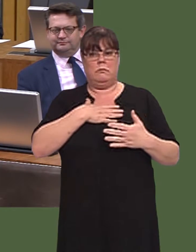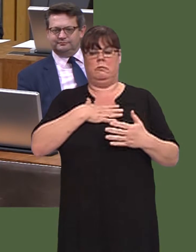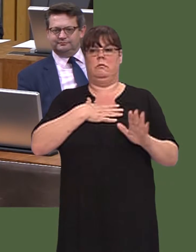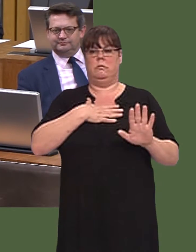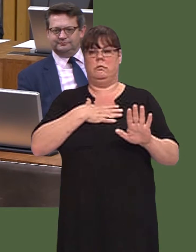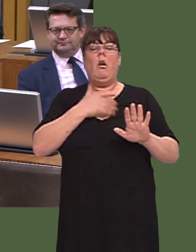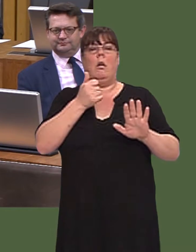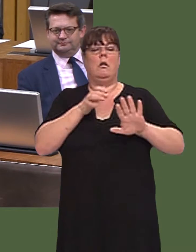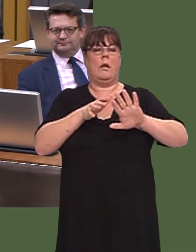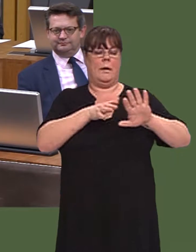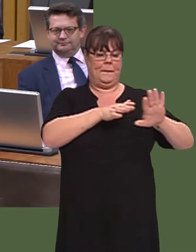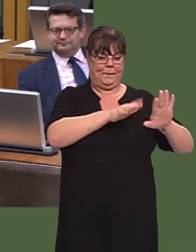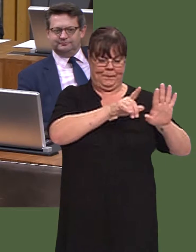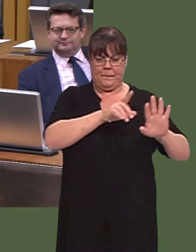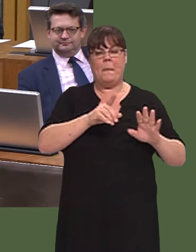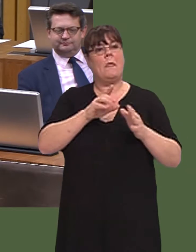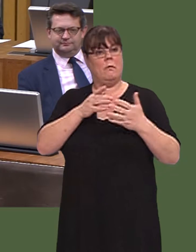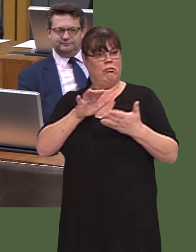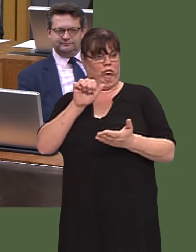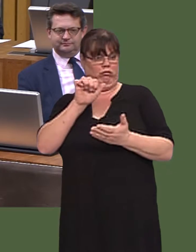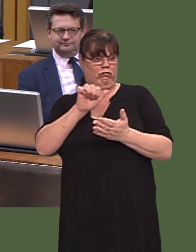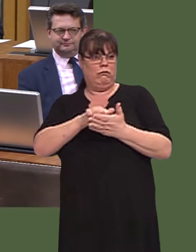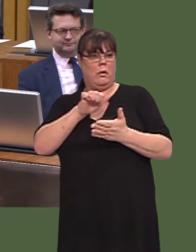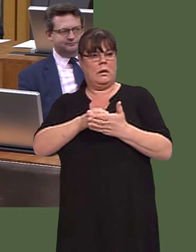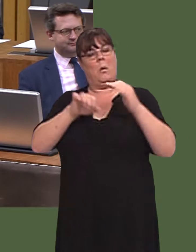Carwyn Jones: But, dealing with the issue that heís raised, it is right to say that